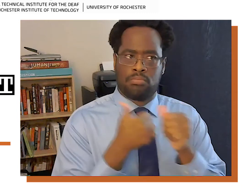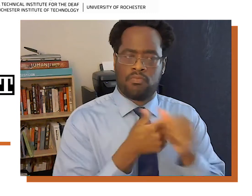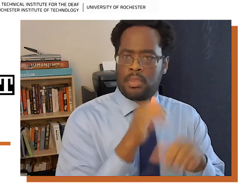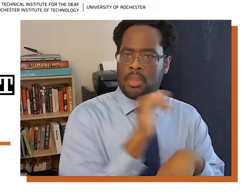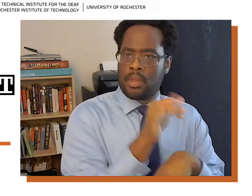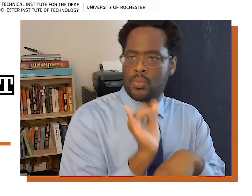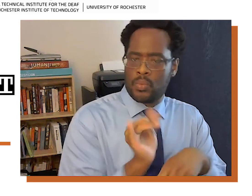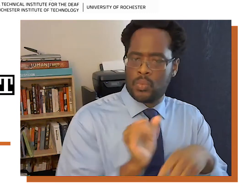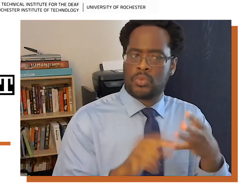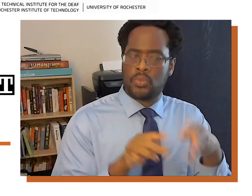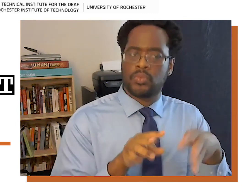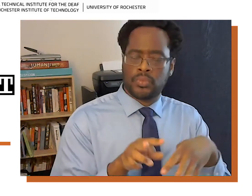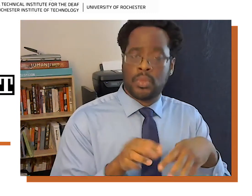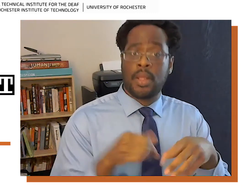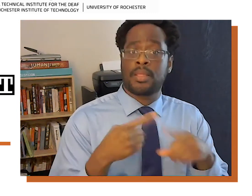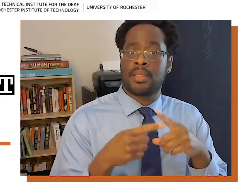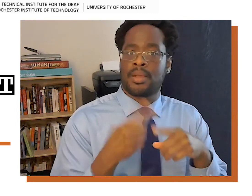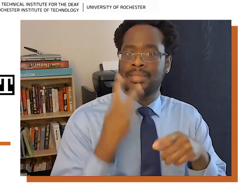I wanted to follow in his footsteps...